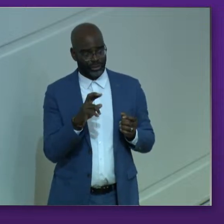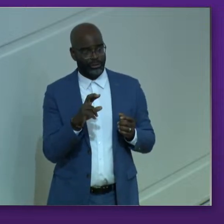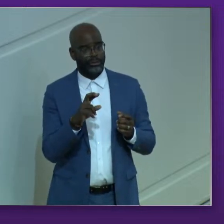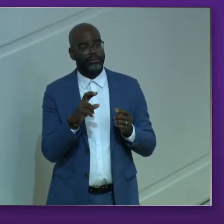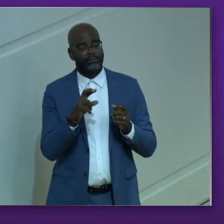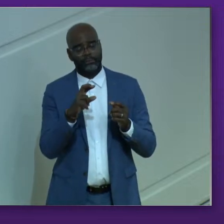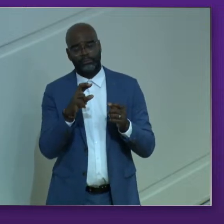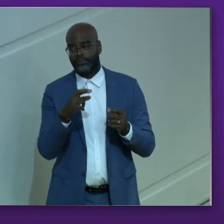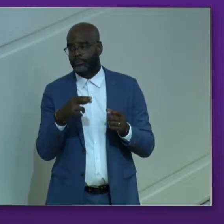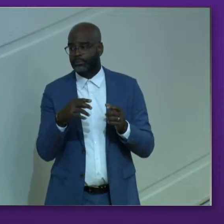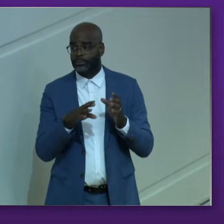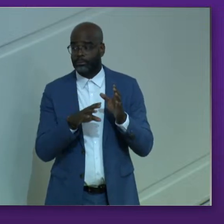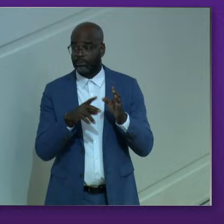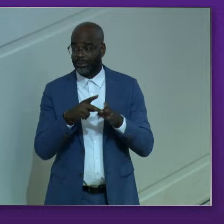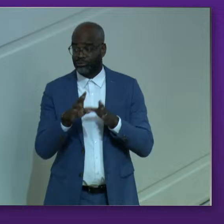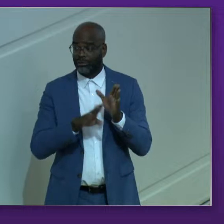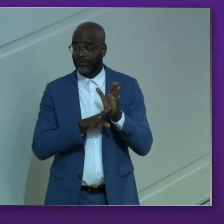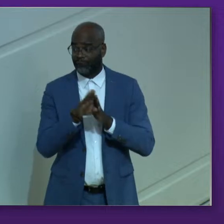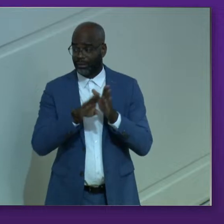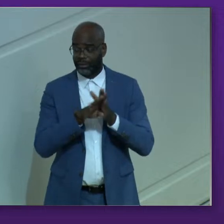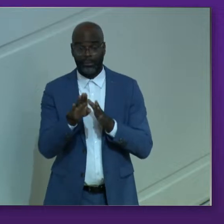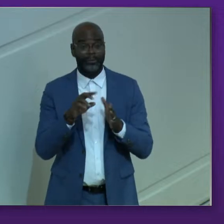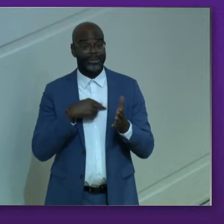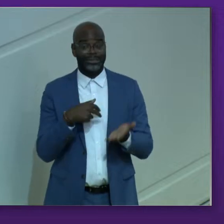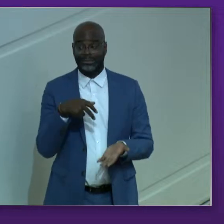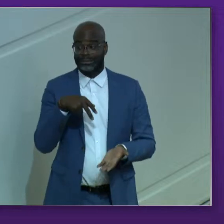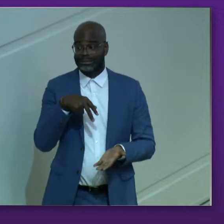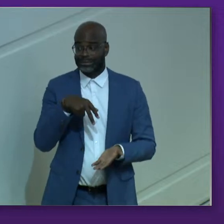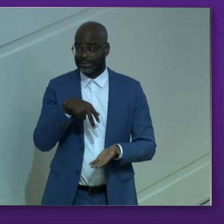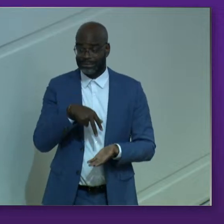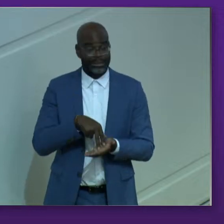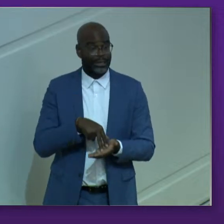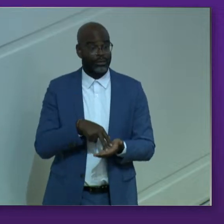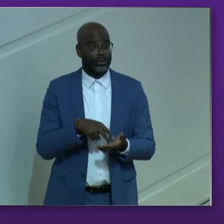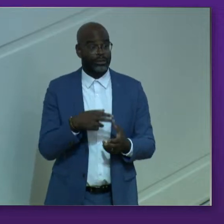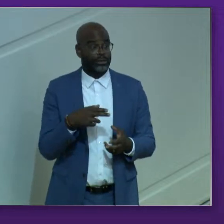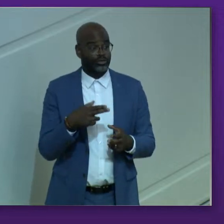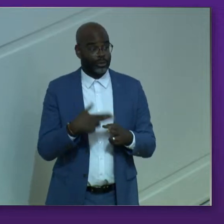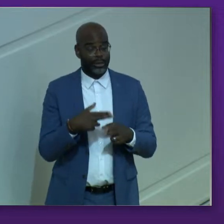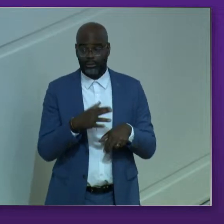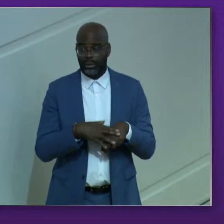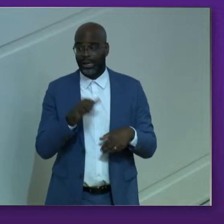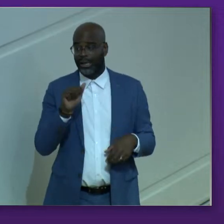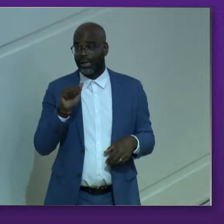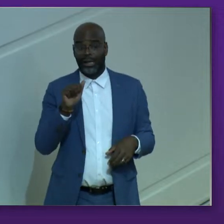FOR STAFF AND DEPARTMENT CHAIR